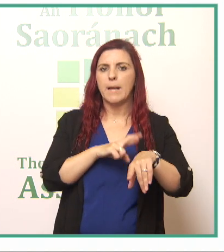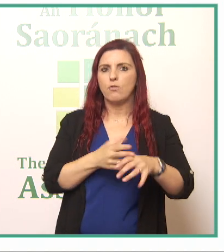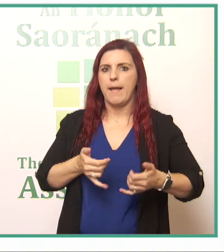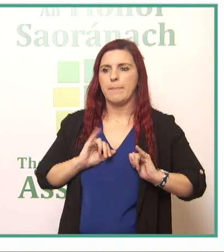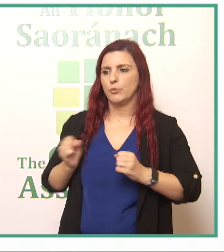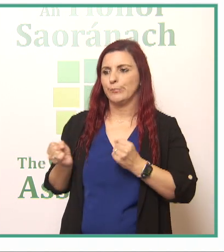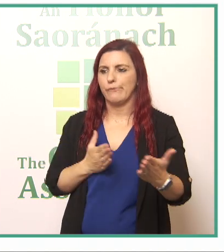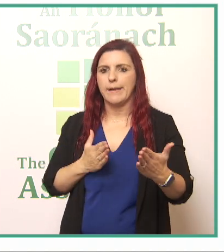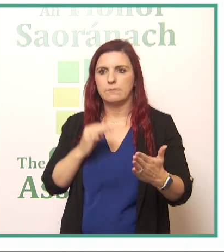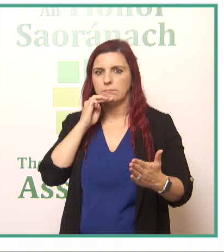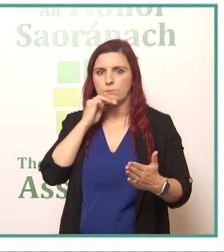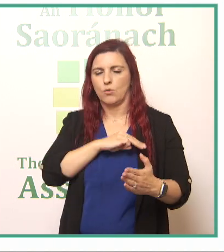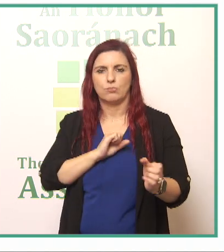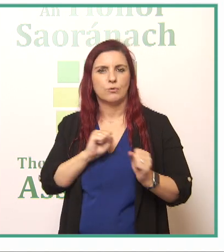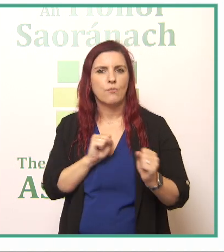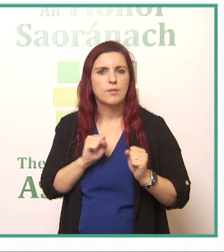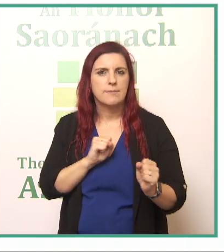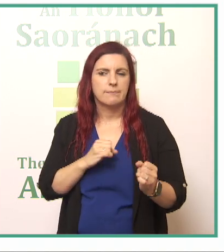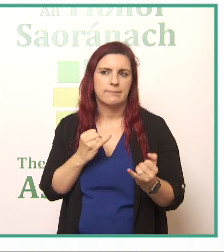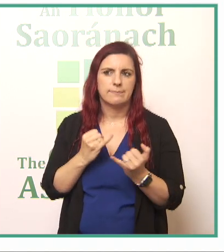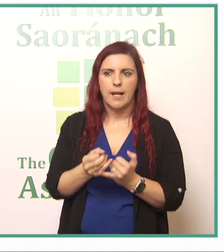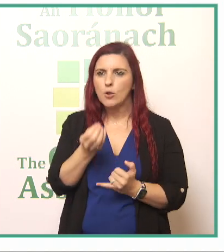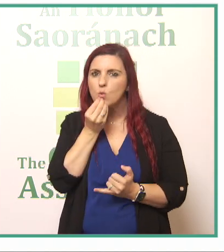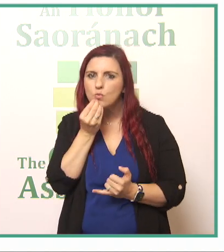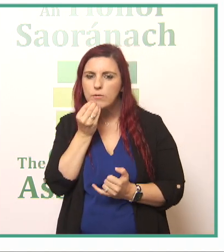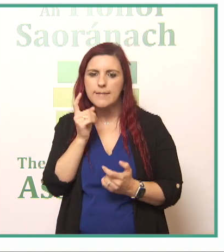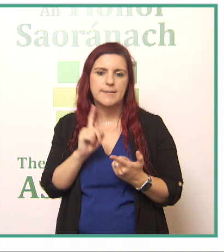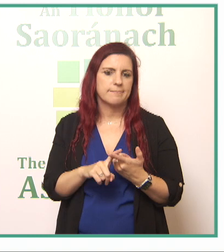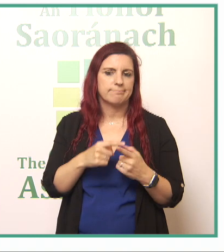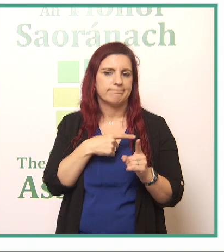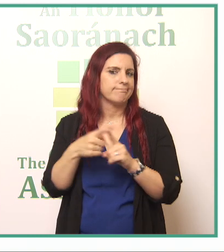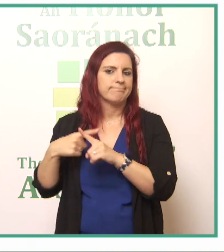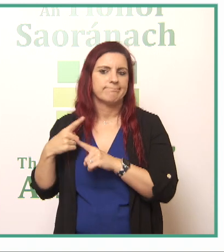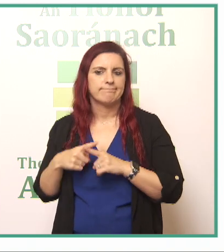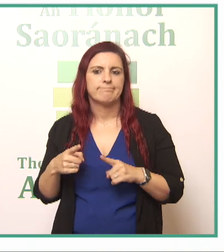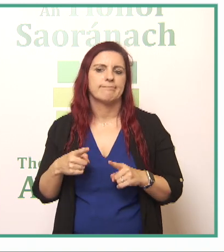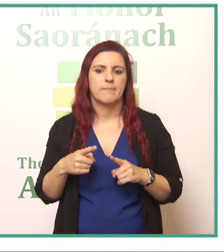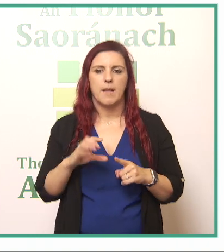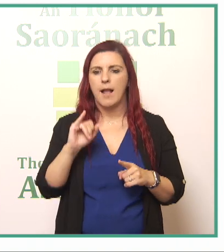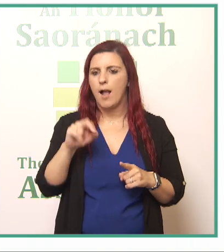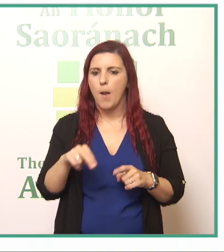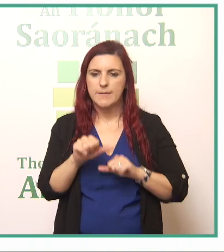very fundamental services like nutrient cycling and carbon sequestration like the regulation of